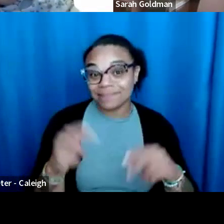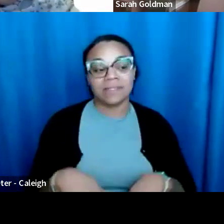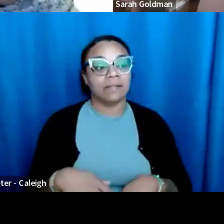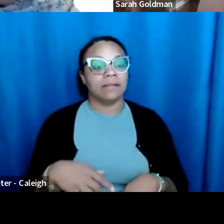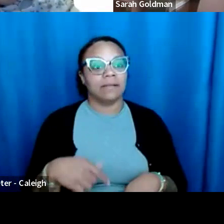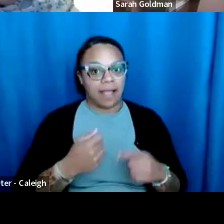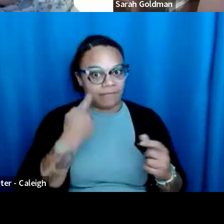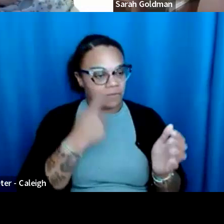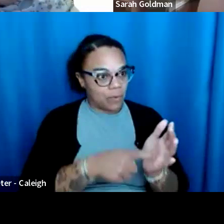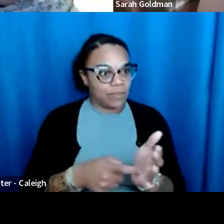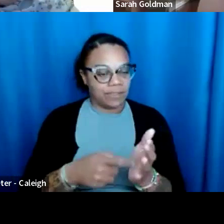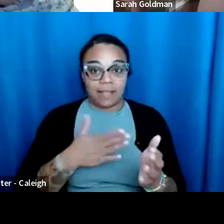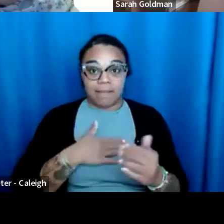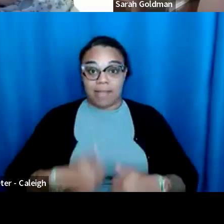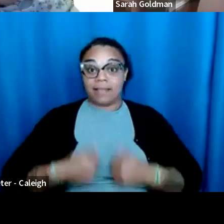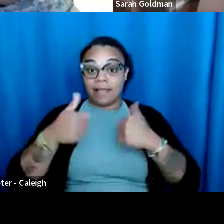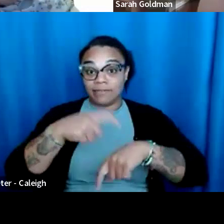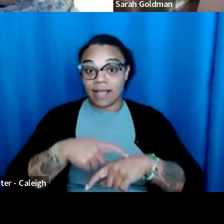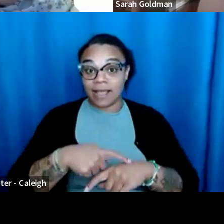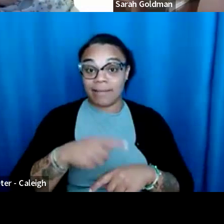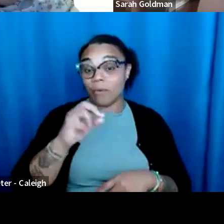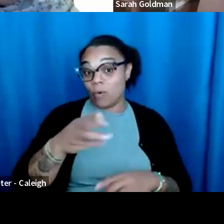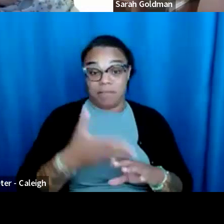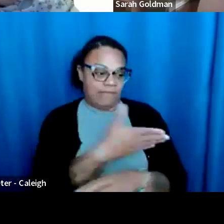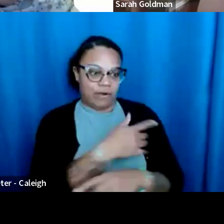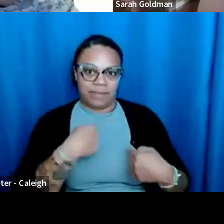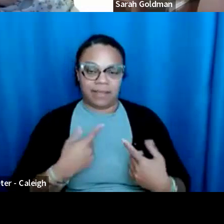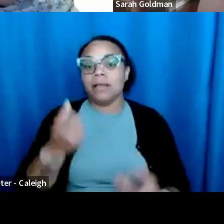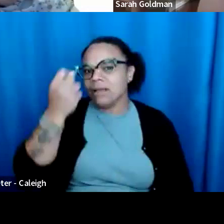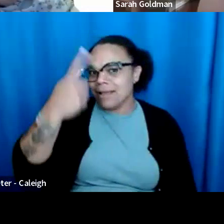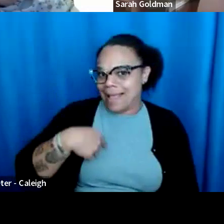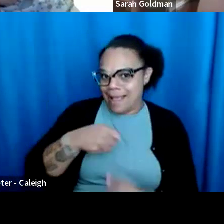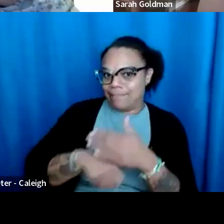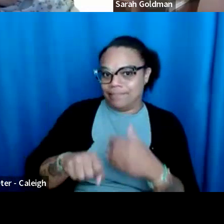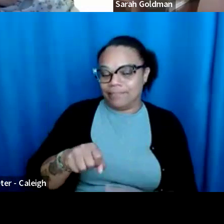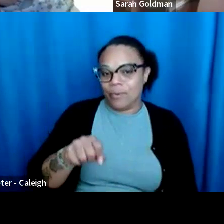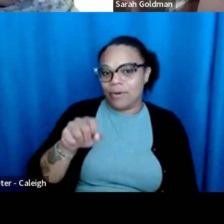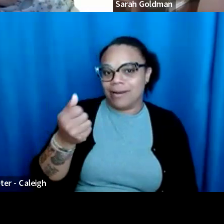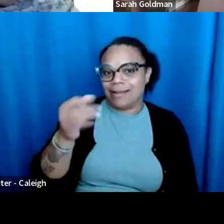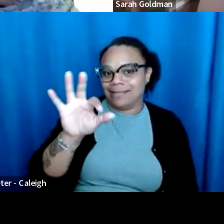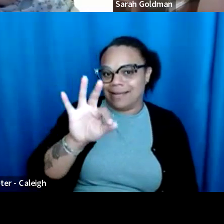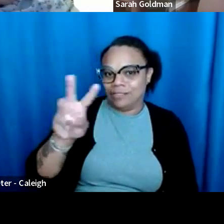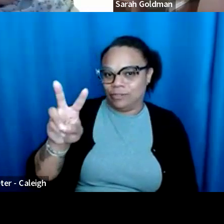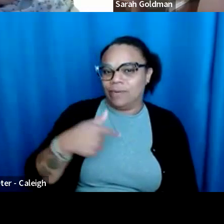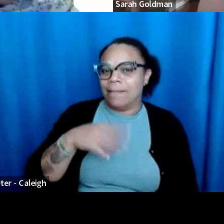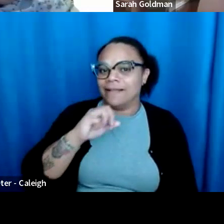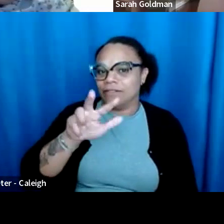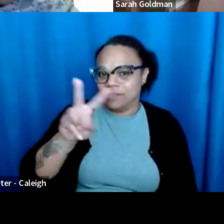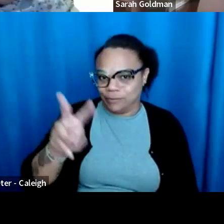or a little bit beforehand, now I'm 32, I was born in 1992, and two years before I was born